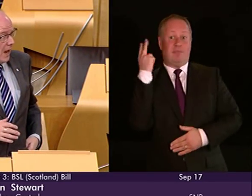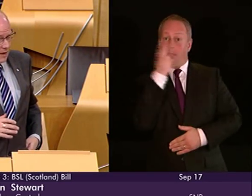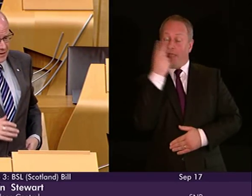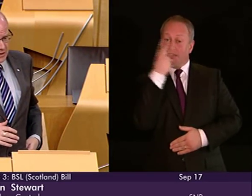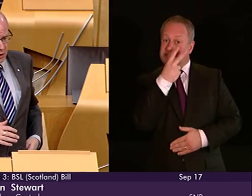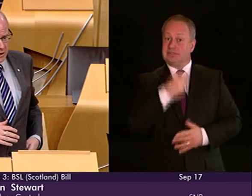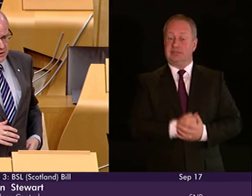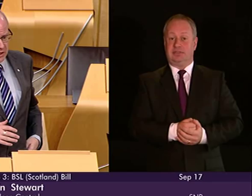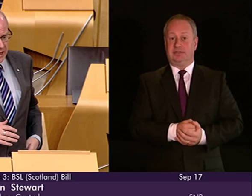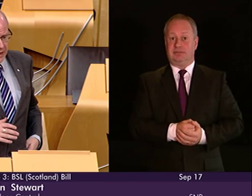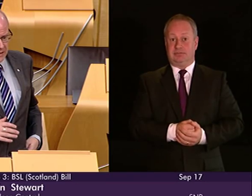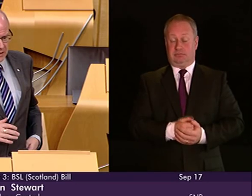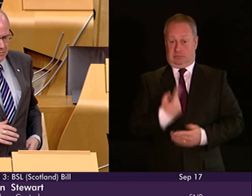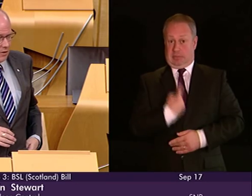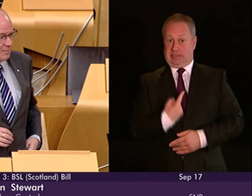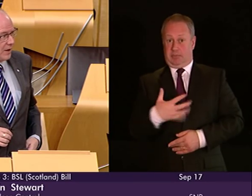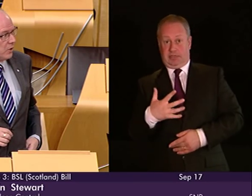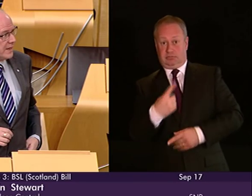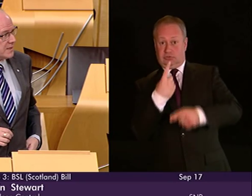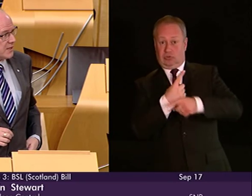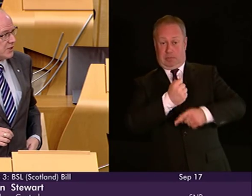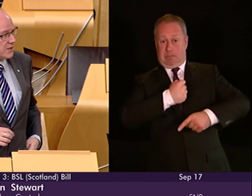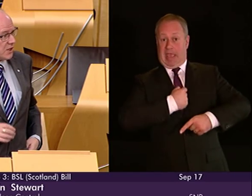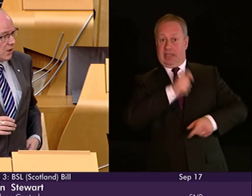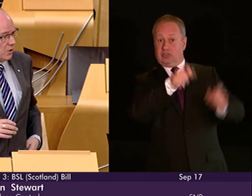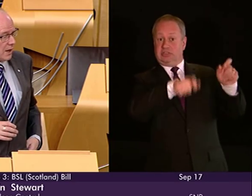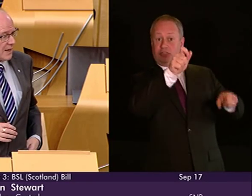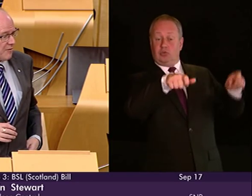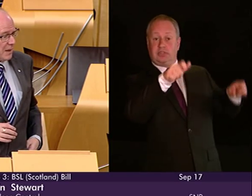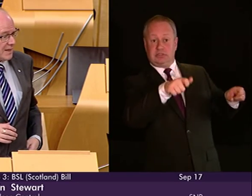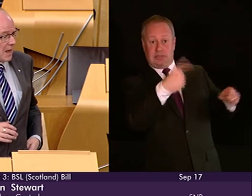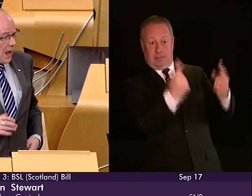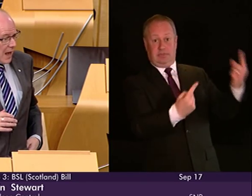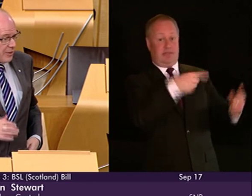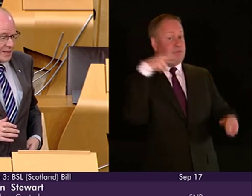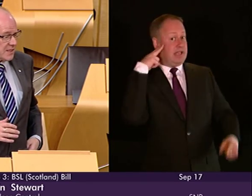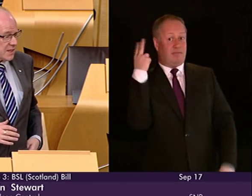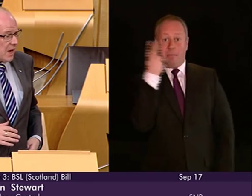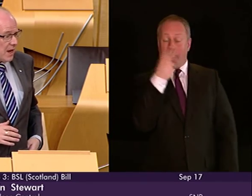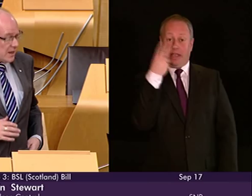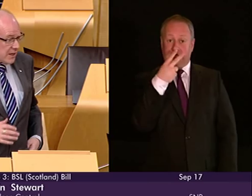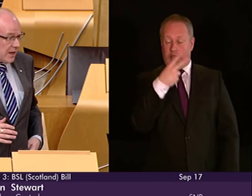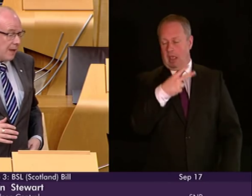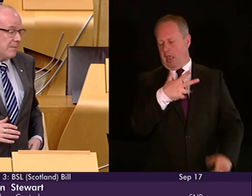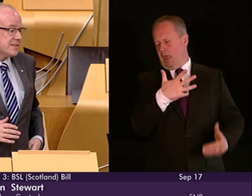community. Having spoken to some of my constituents who are deafblind, I think that the changes